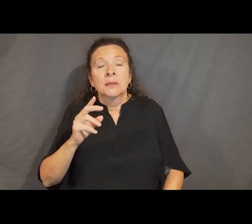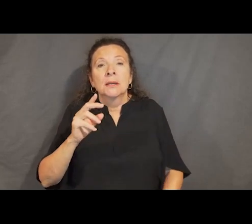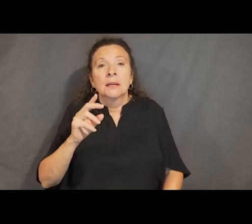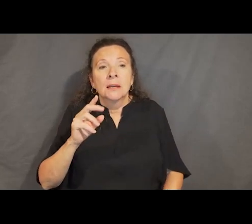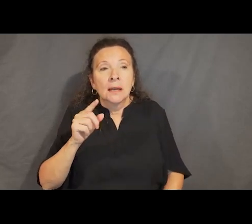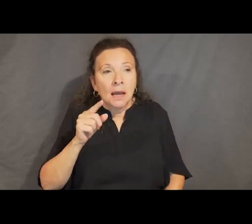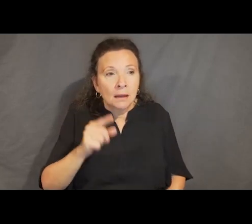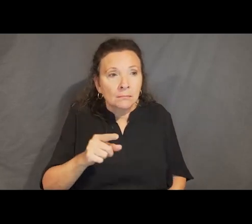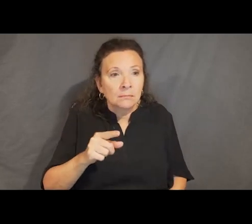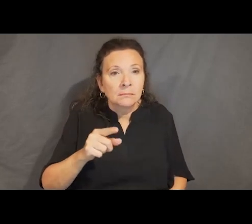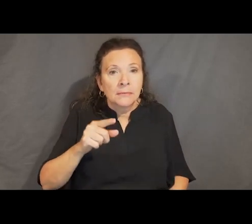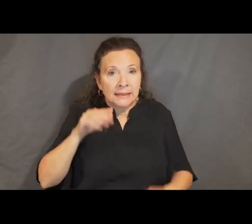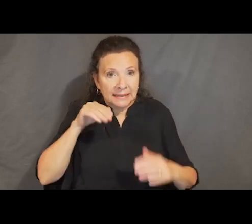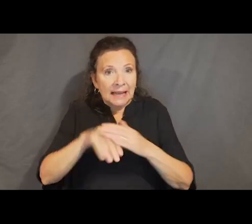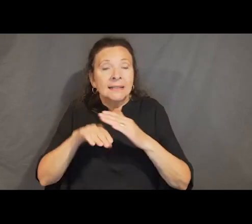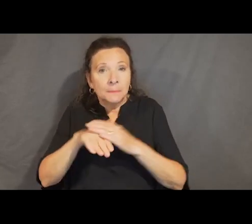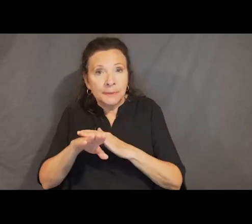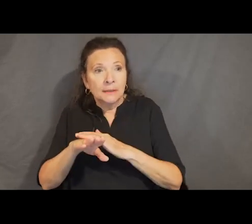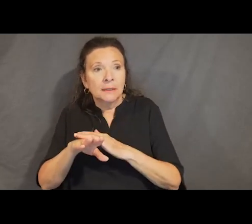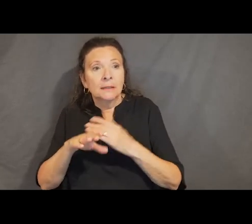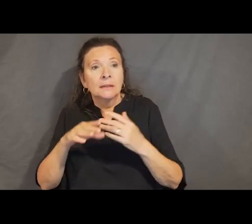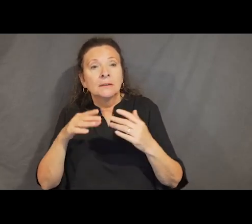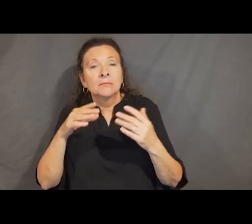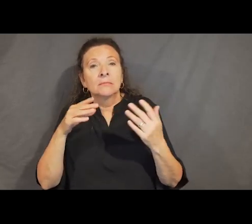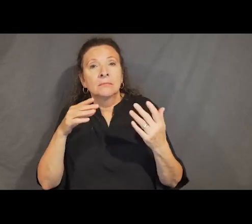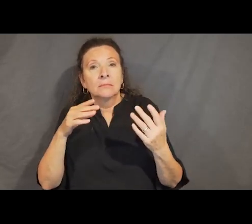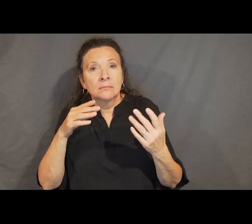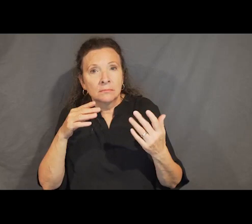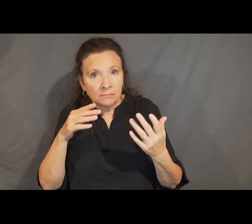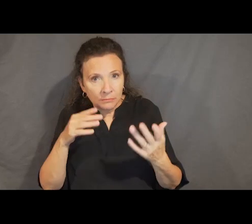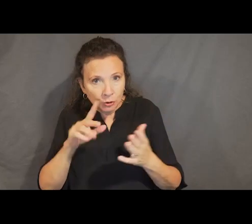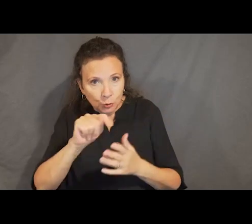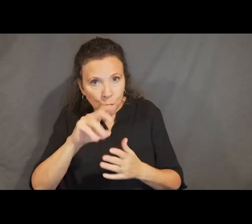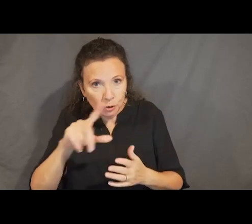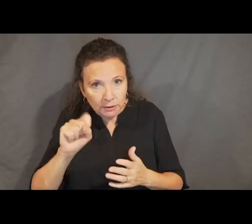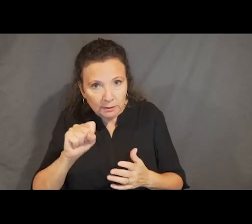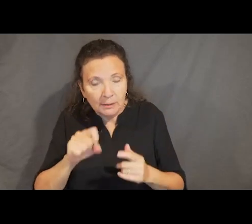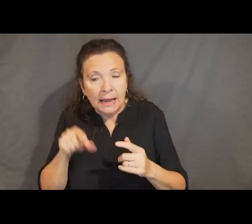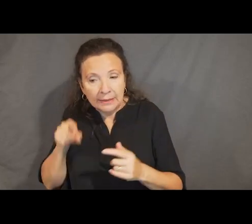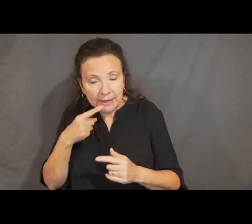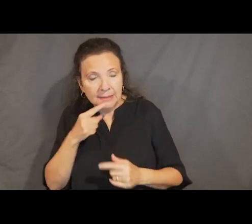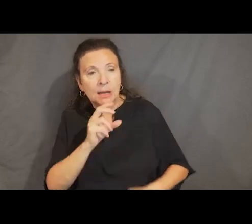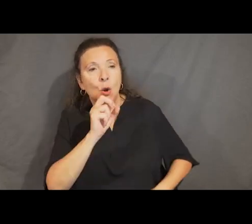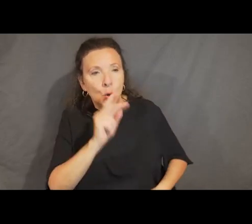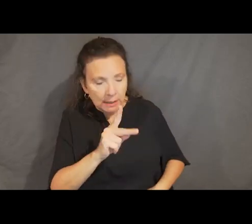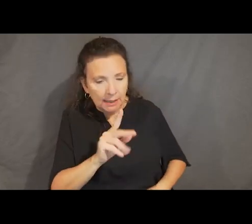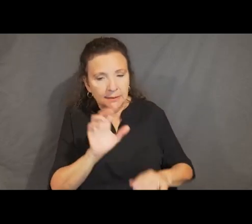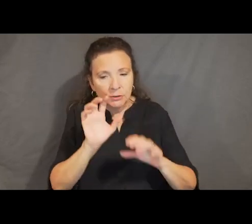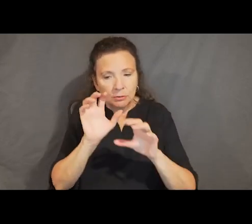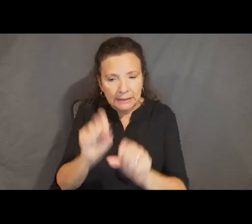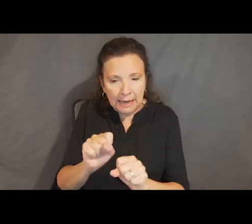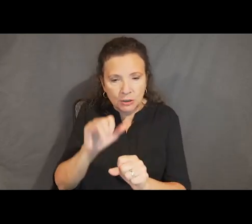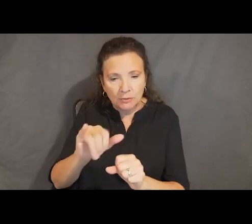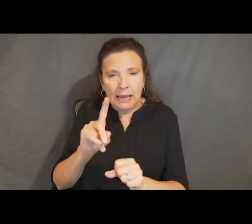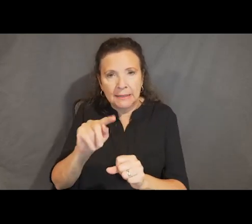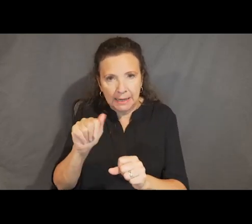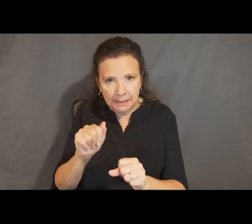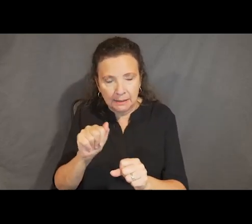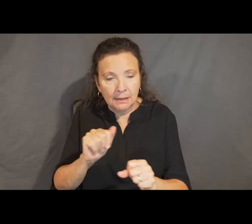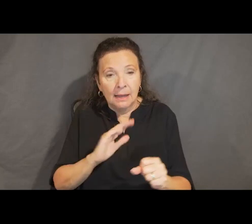for us to capture the data, our tool captures the data, deduplicates it, puts it through a computer